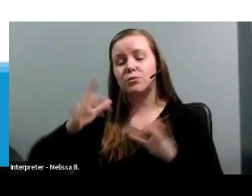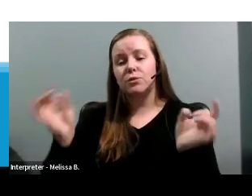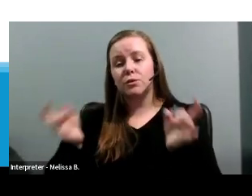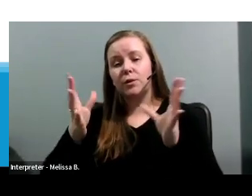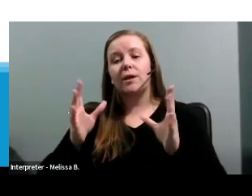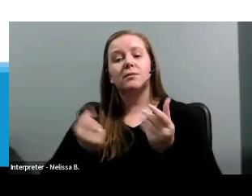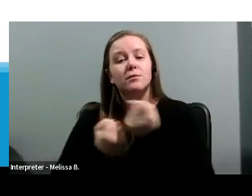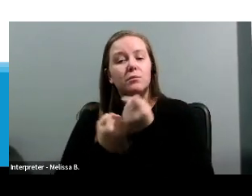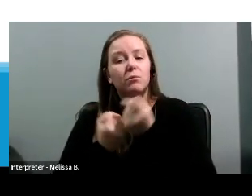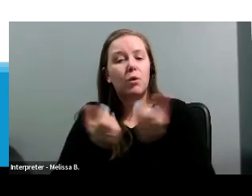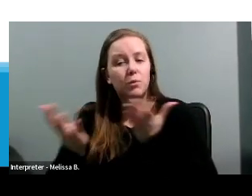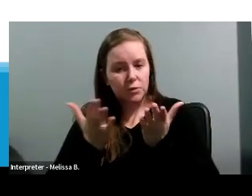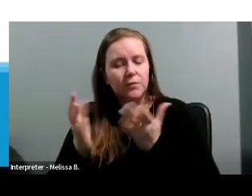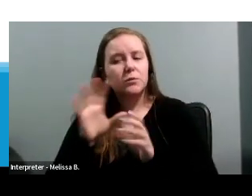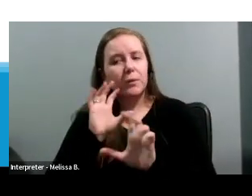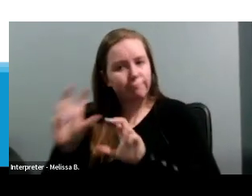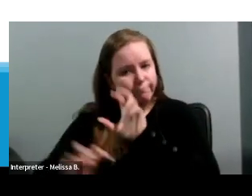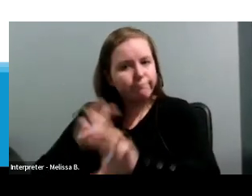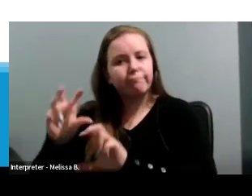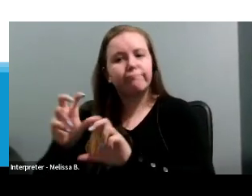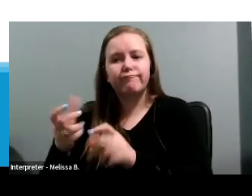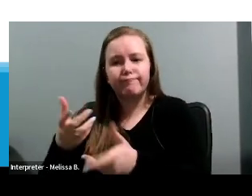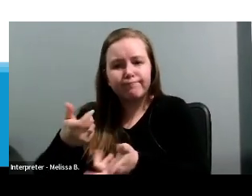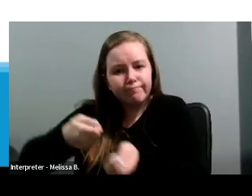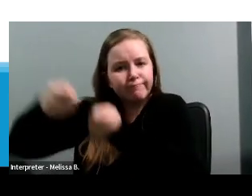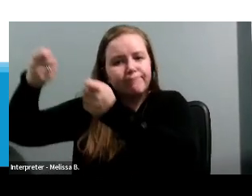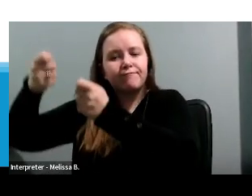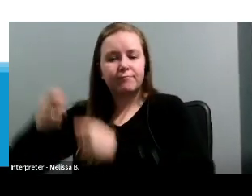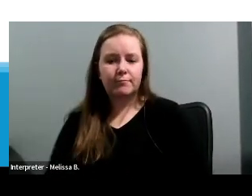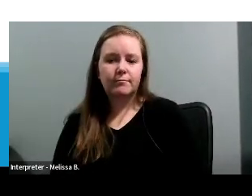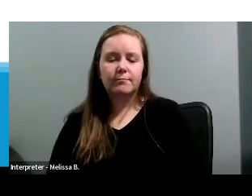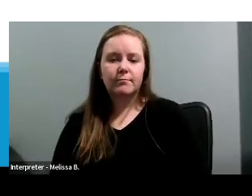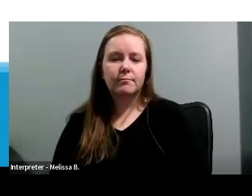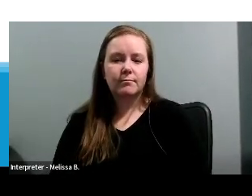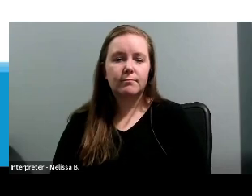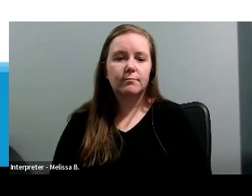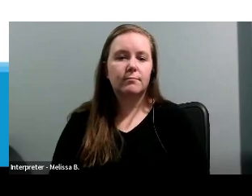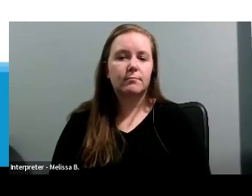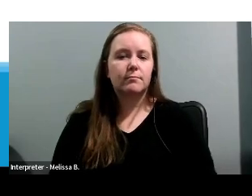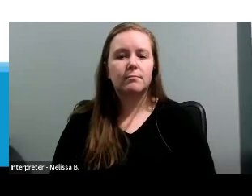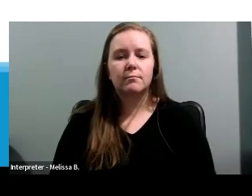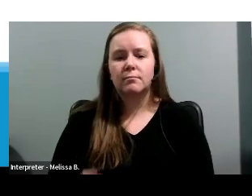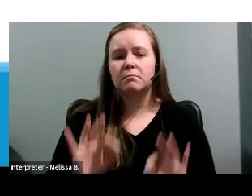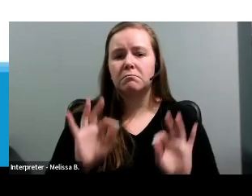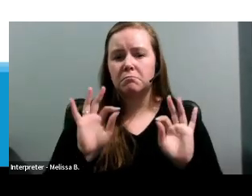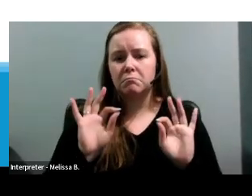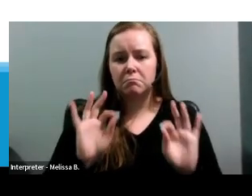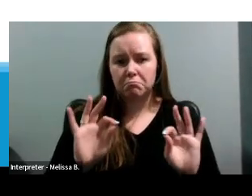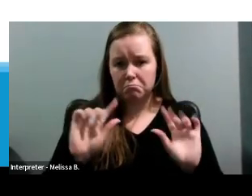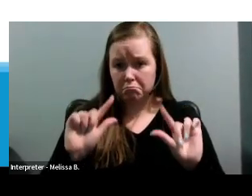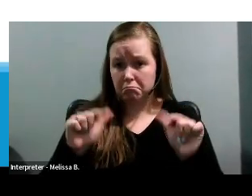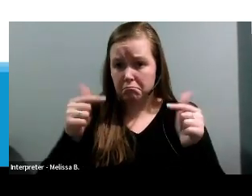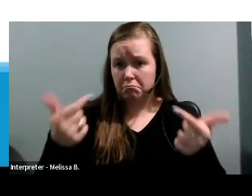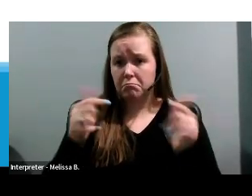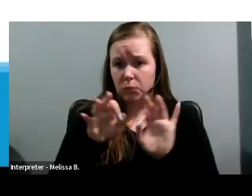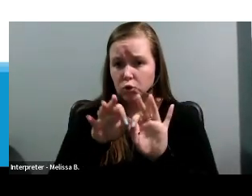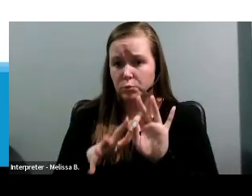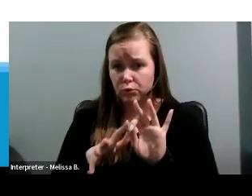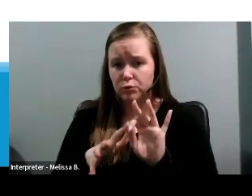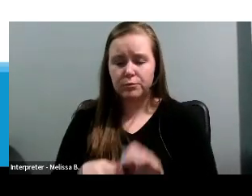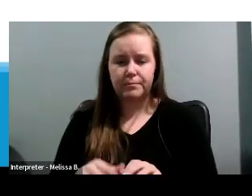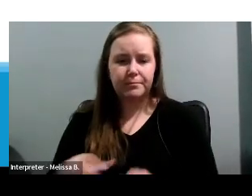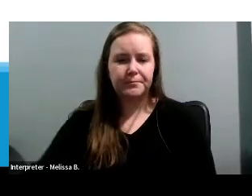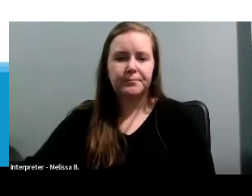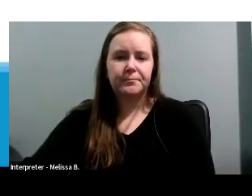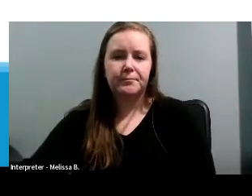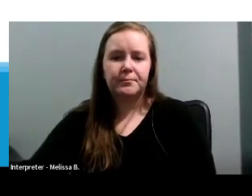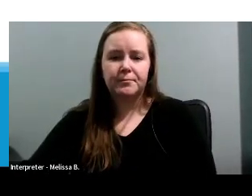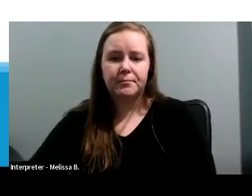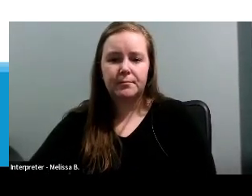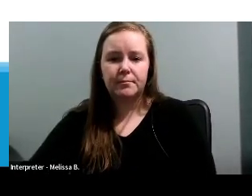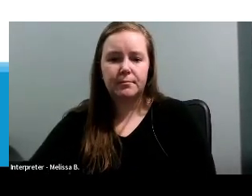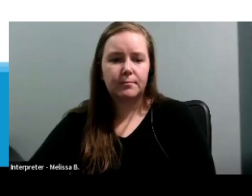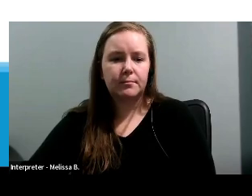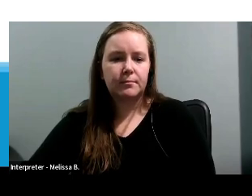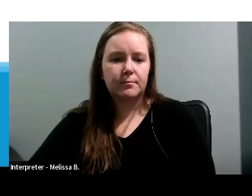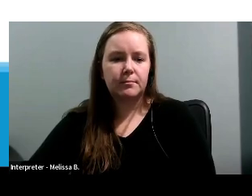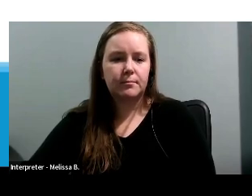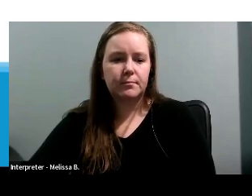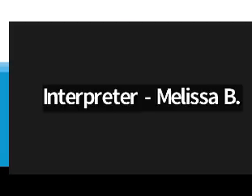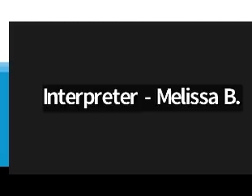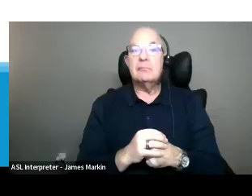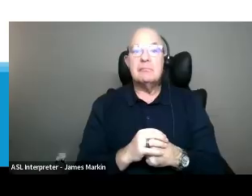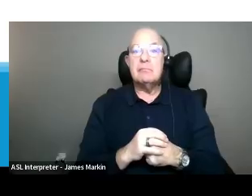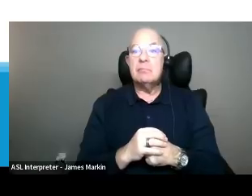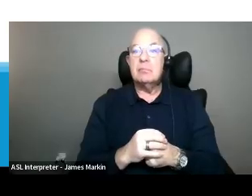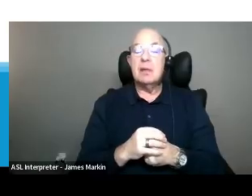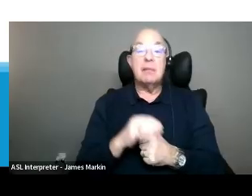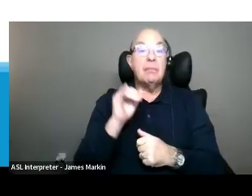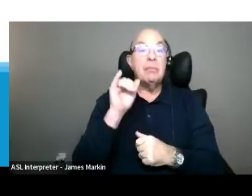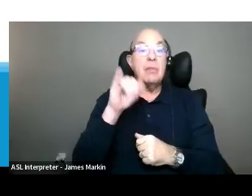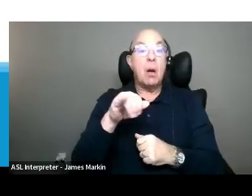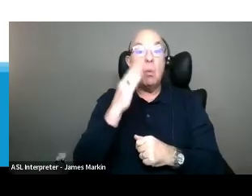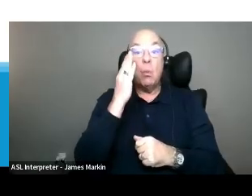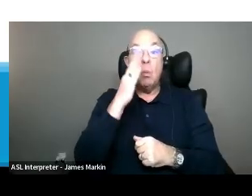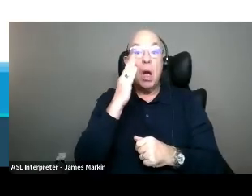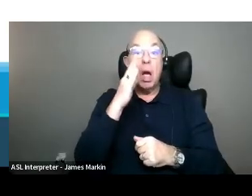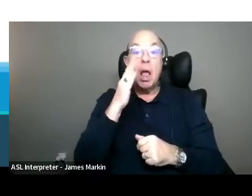Melissa Wong (she/her), SPT: Another exciting one is that the, there's going to be free trips to the zoo for all Toronto students, so that it isn't a cost barrier for classes to be able to, send their students to the zoo.